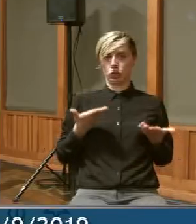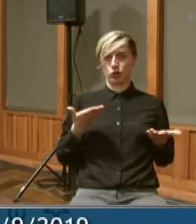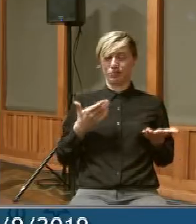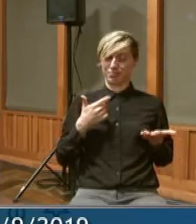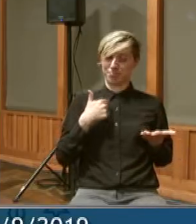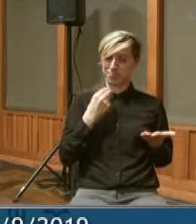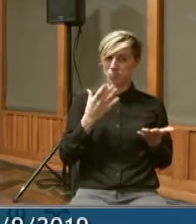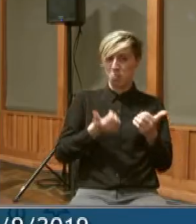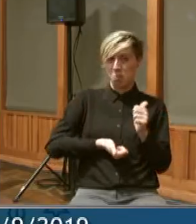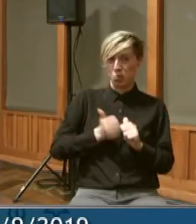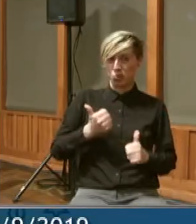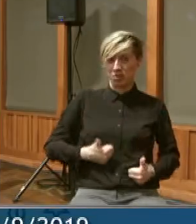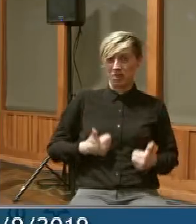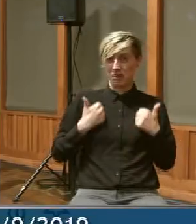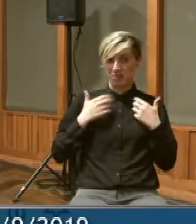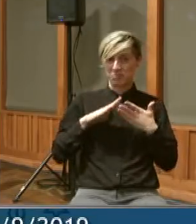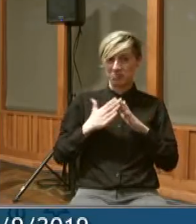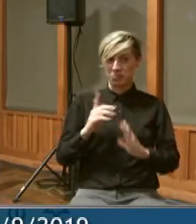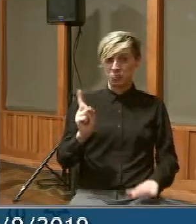NORTH AND SOUTH DAKOTA. YOU HAVE TO ASSUME A GOOD NUMBER